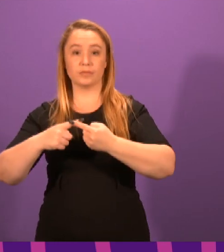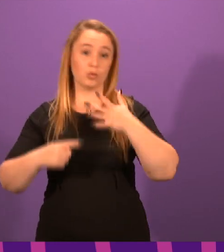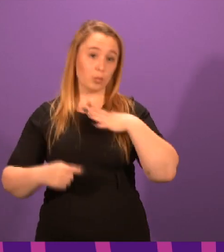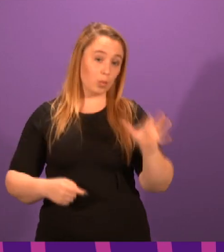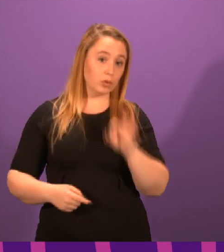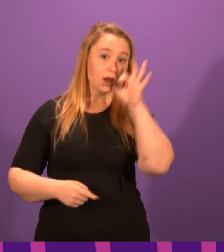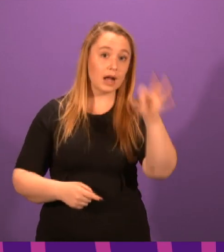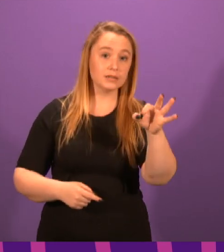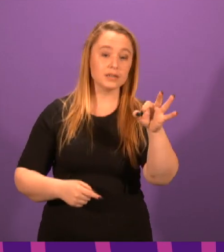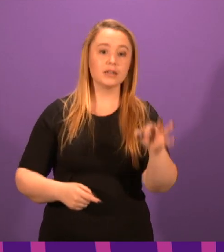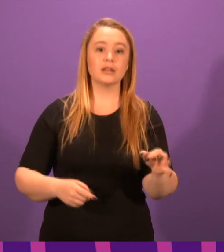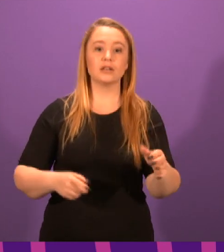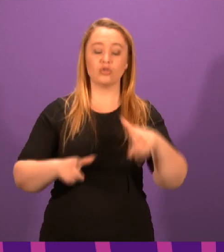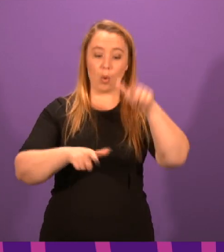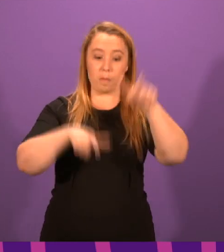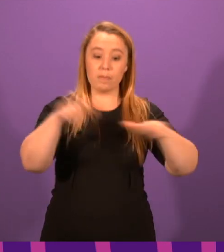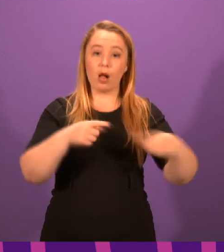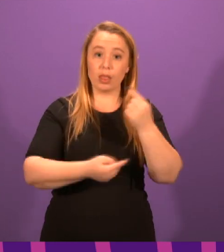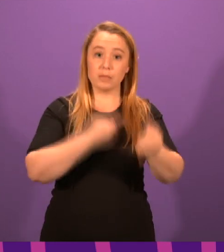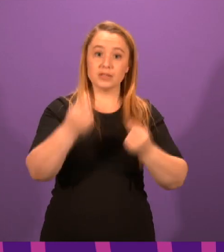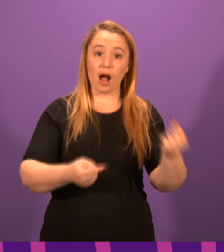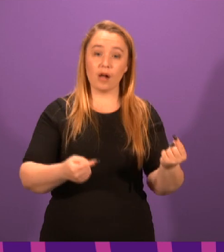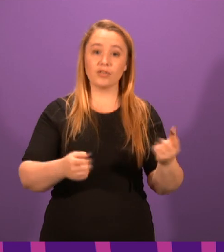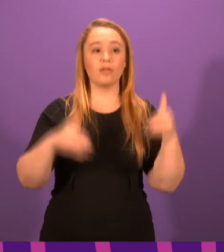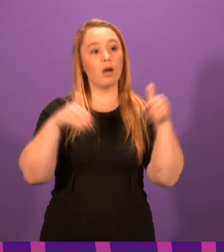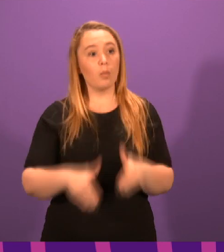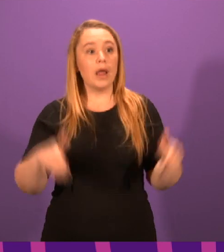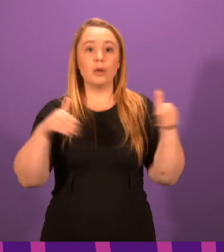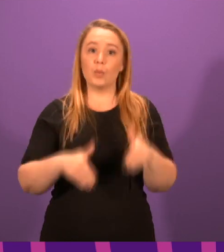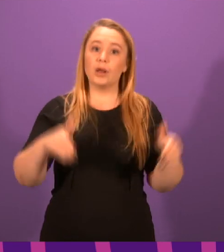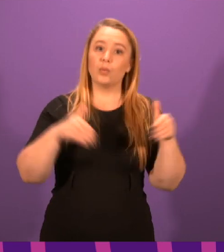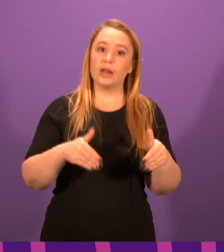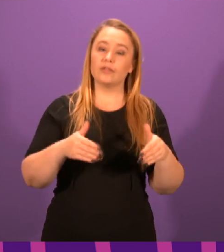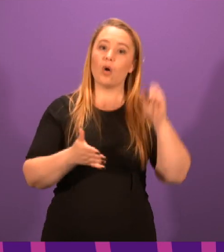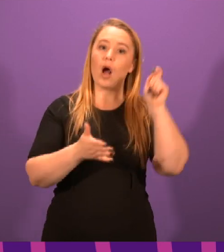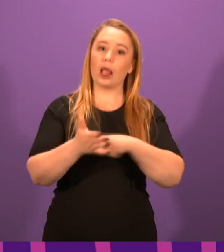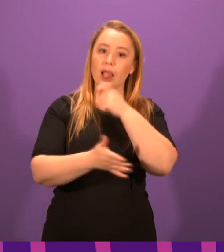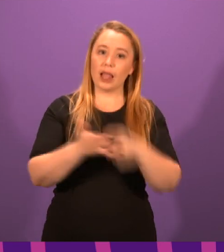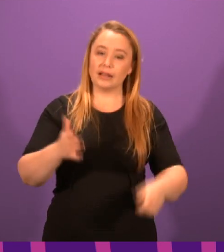will the cabinet secretary publish information on how long patients with different conditions will have to wait for elective surgery and treatment so that we can feed that information back to those